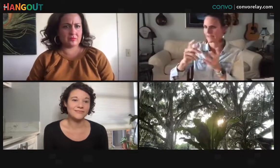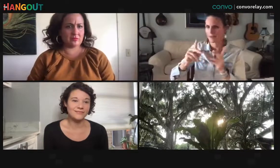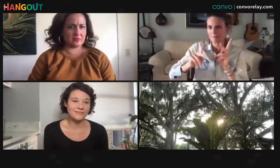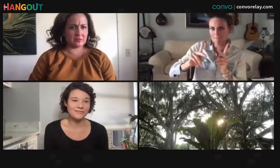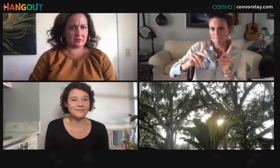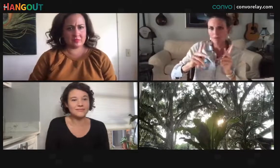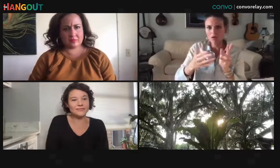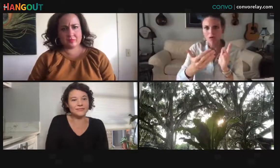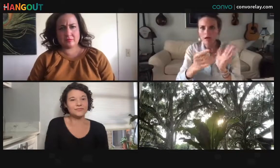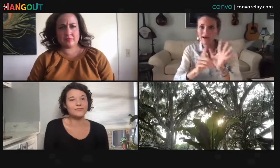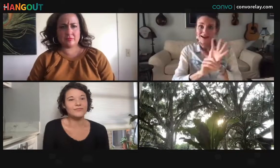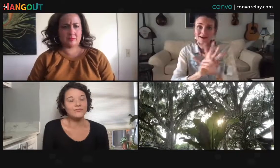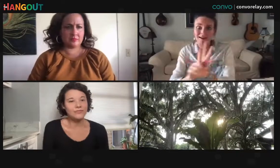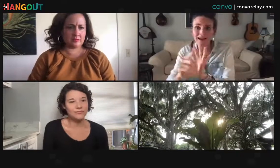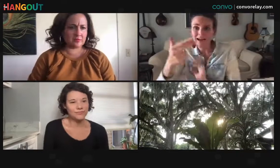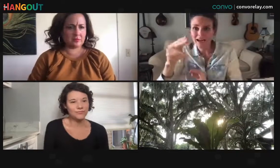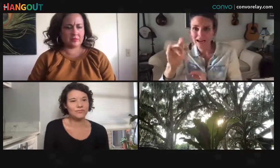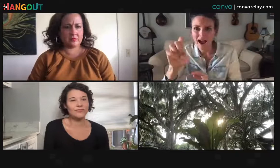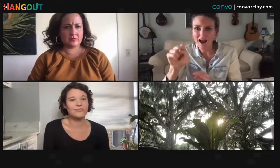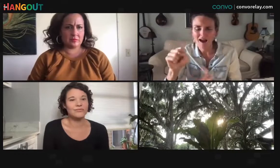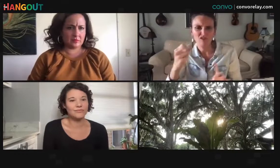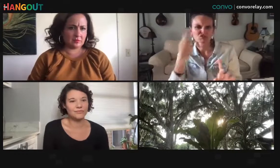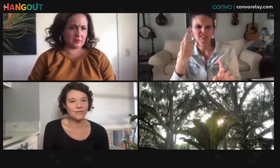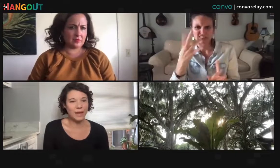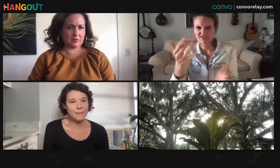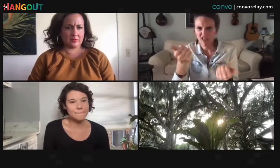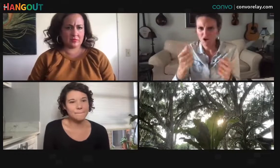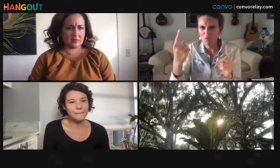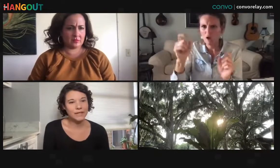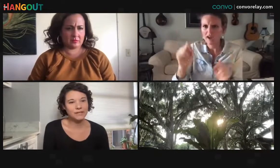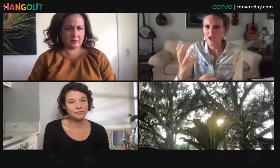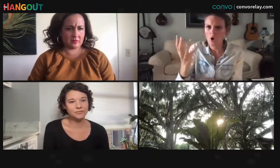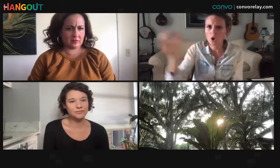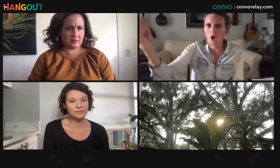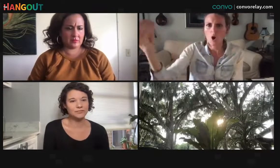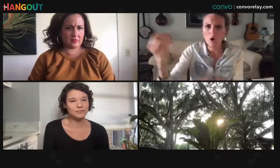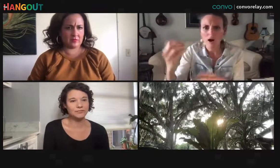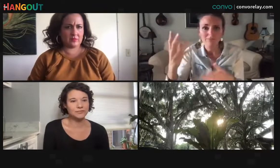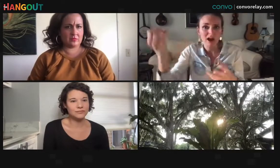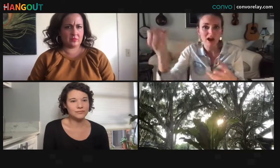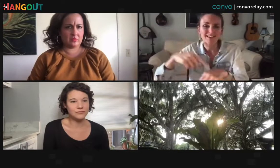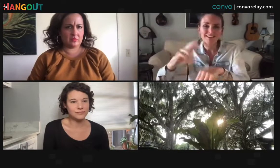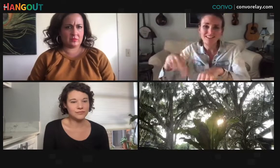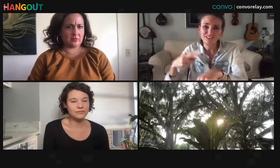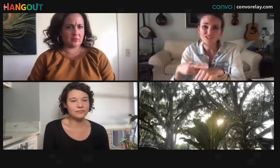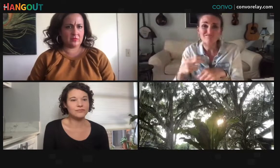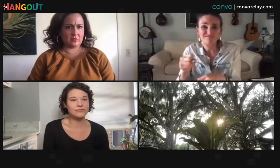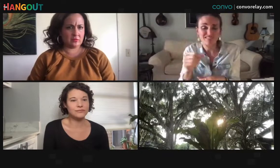that when we're thinking of forest therapy people are going to ask you to go and they're going to be guiding you and of